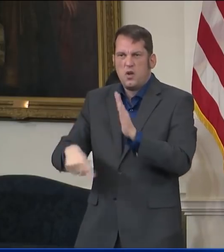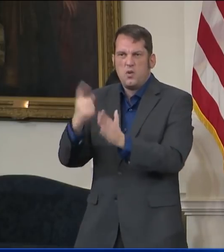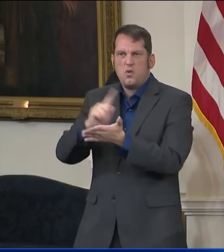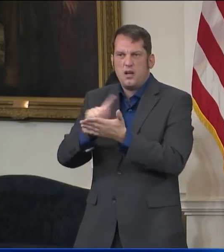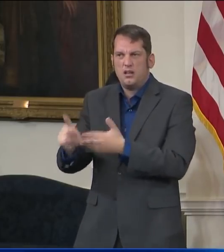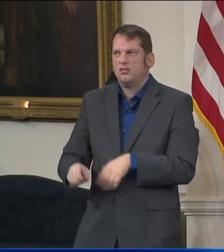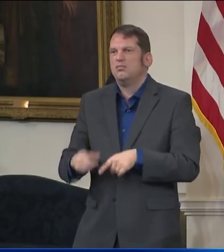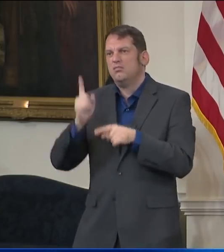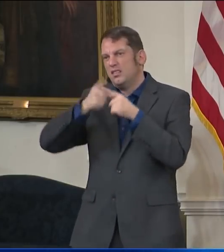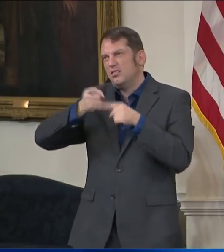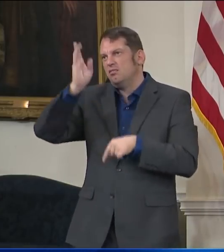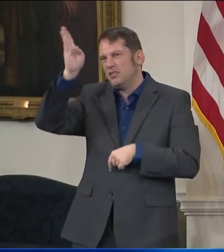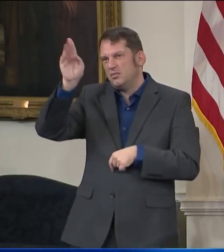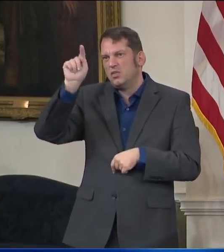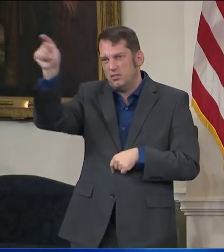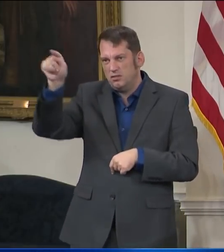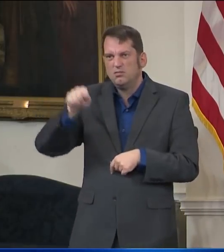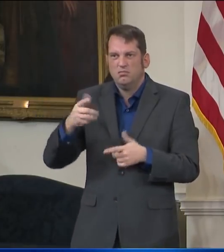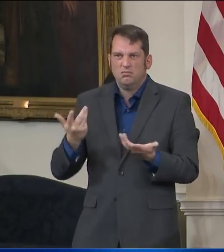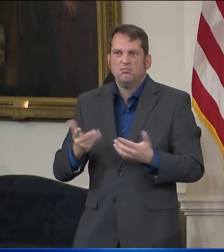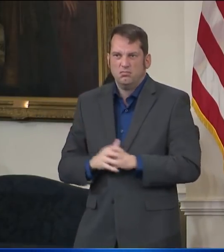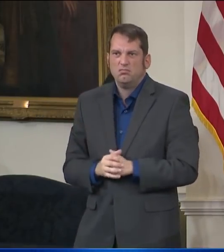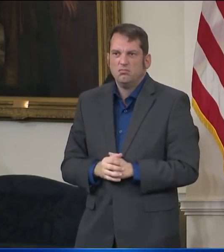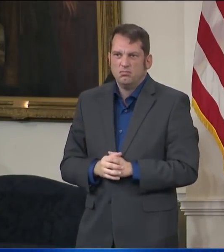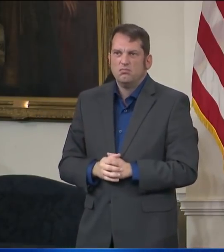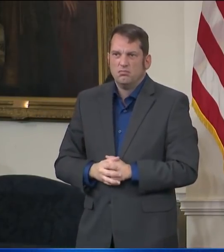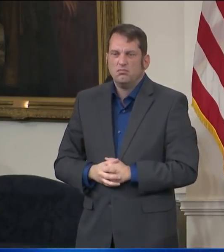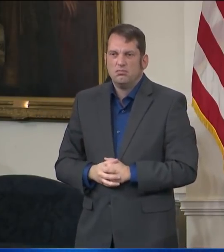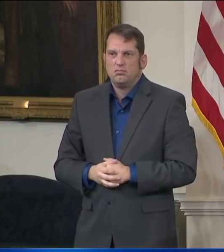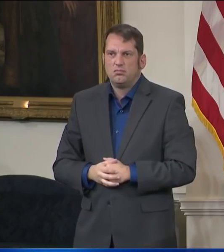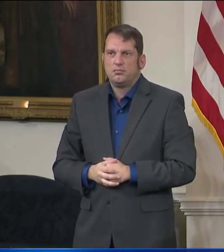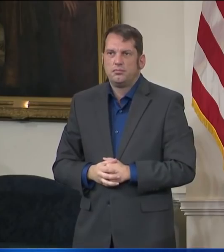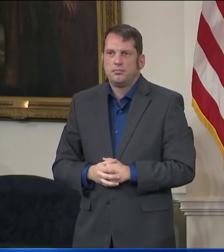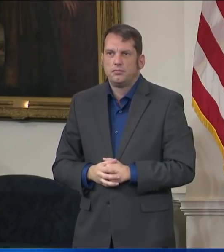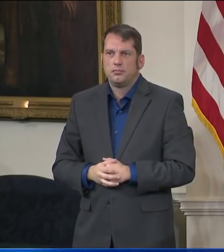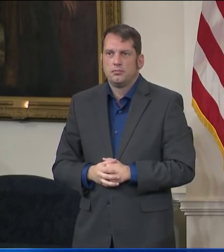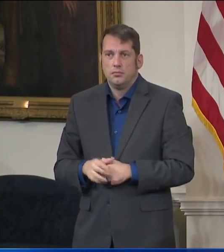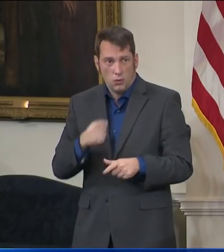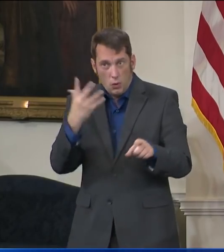WE HAVE ONCE A WEEK INVOLVED THE MORE ONCE A WEEK HERE ANYBODY WHO WANTS A TEST CAN GET A TEST WILL EVEN LET